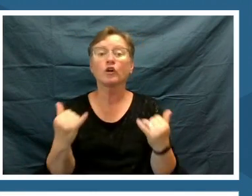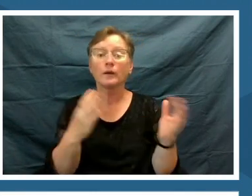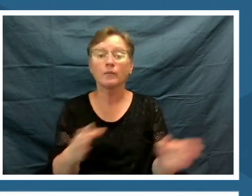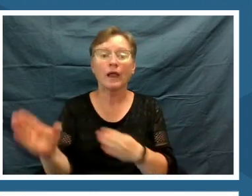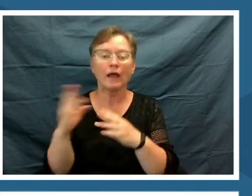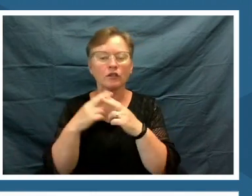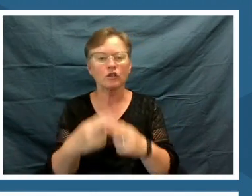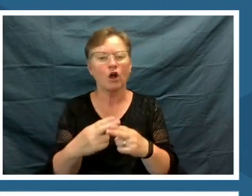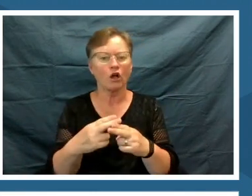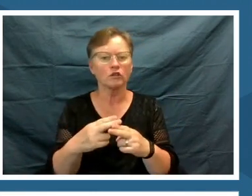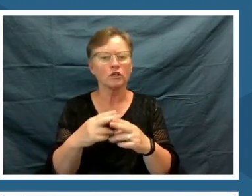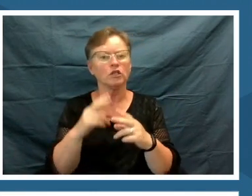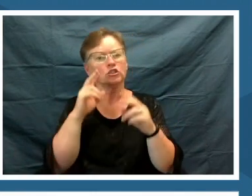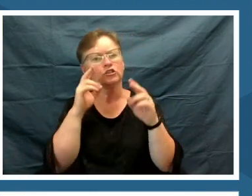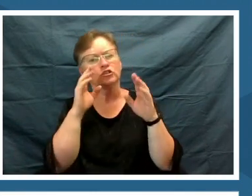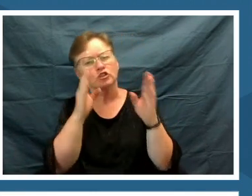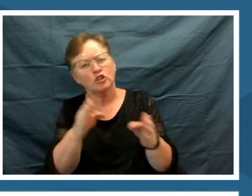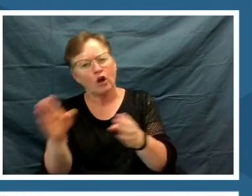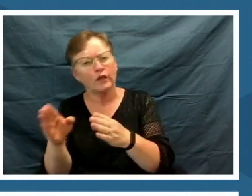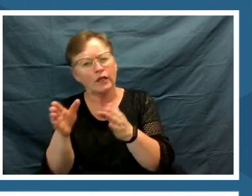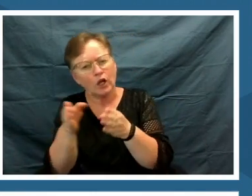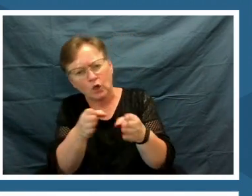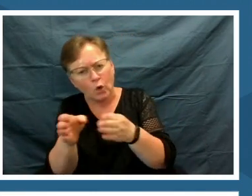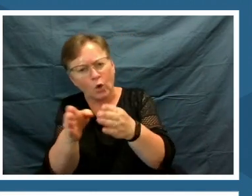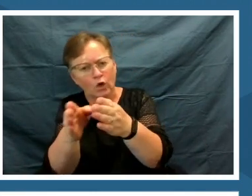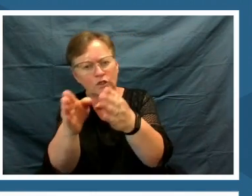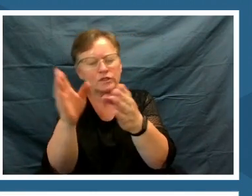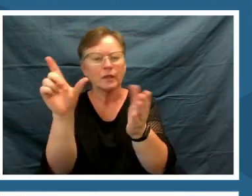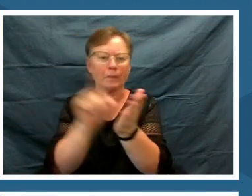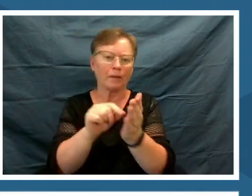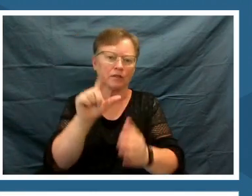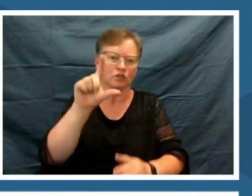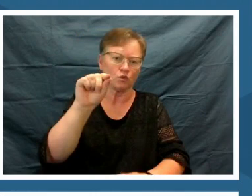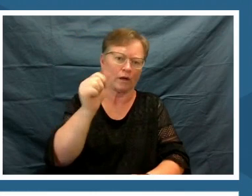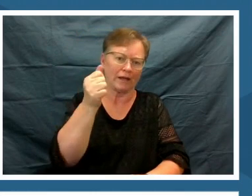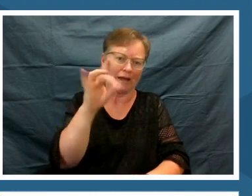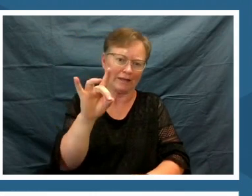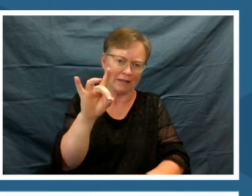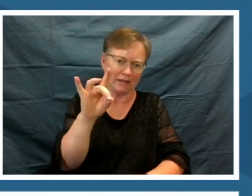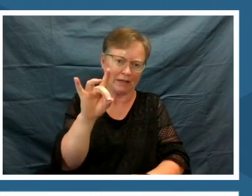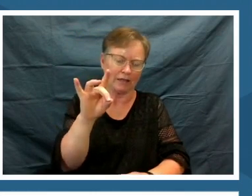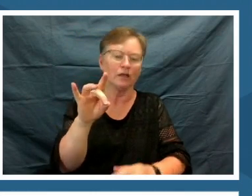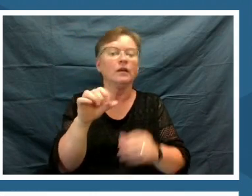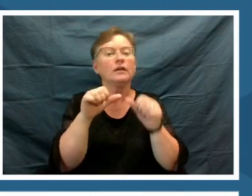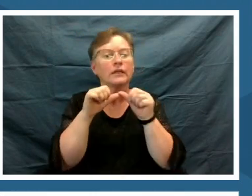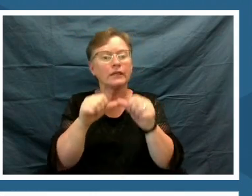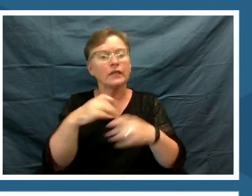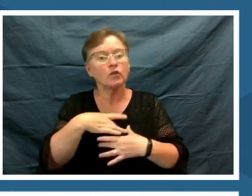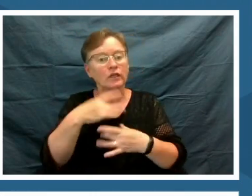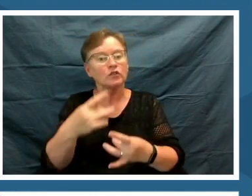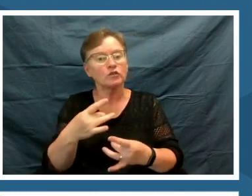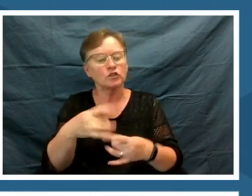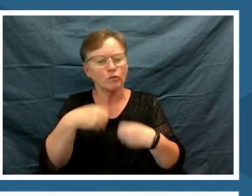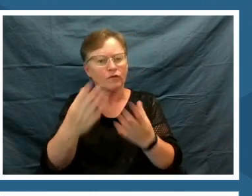for stem education was published in 2018 with a continued interest in providing